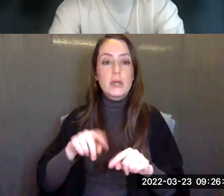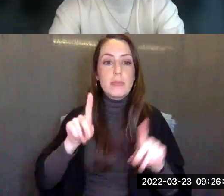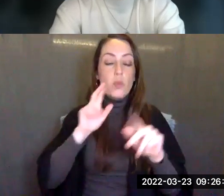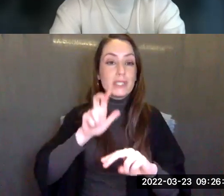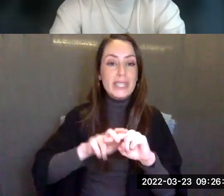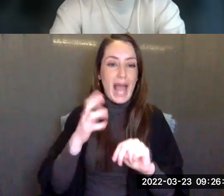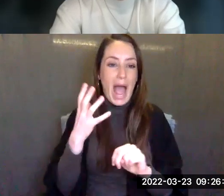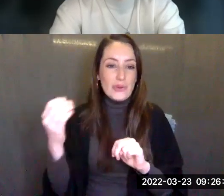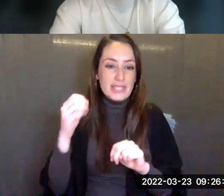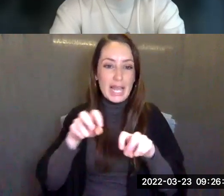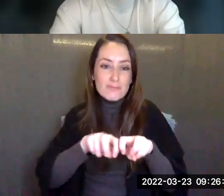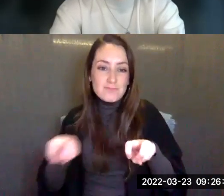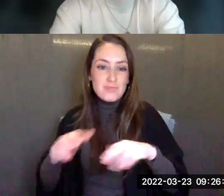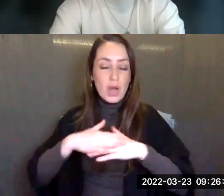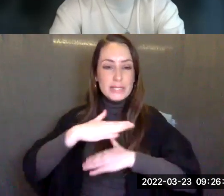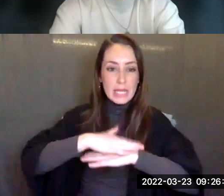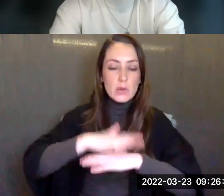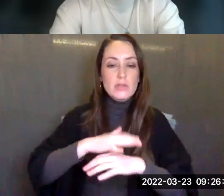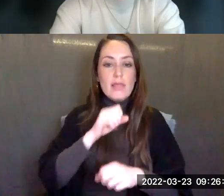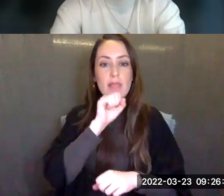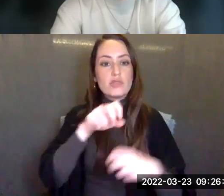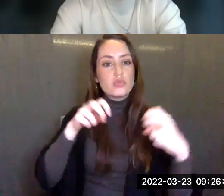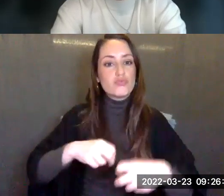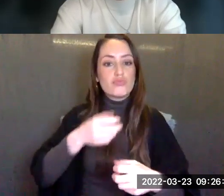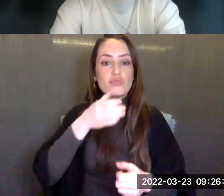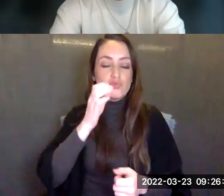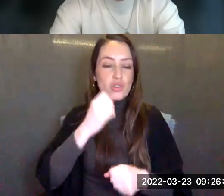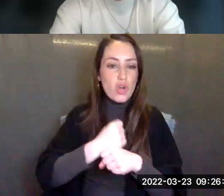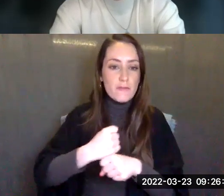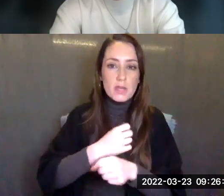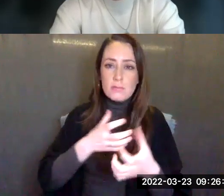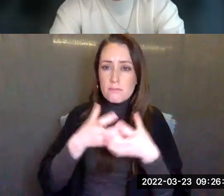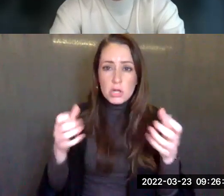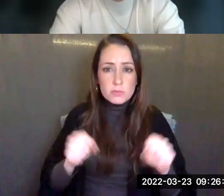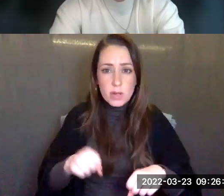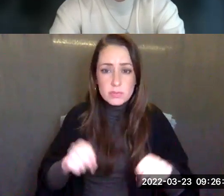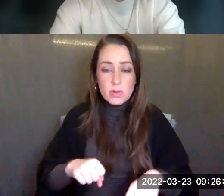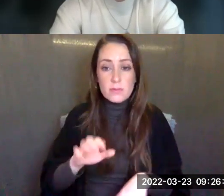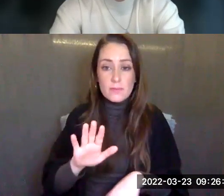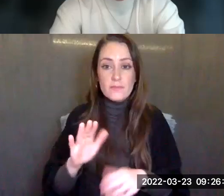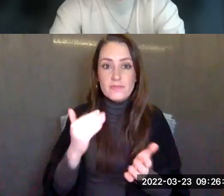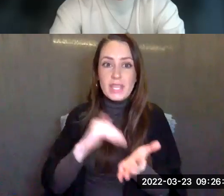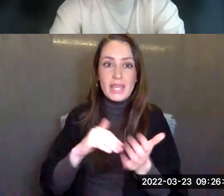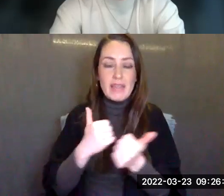People love to sit out for coffee's here as much as possible, because again, it kind of goes back to the first question.